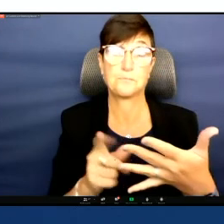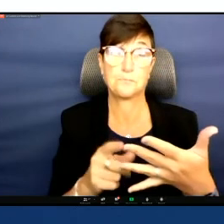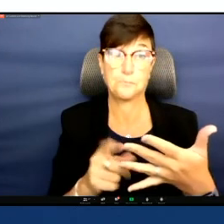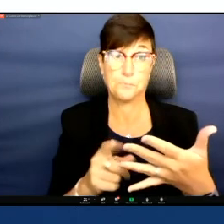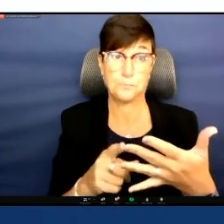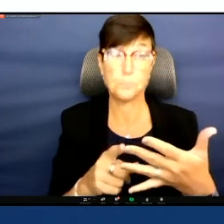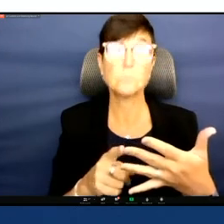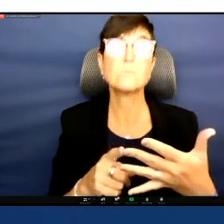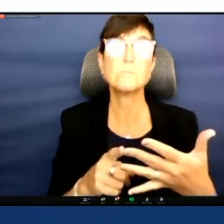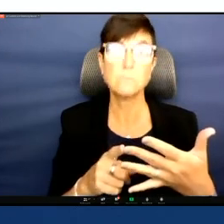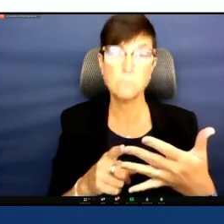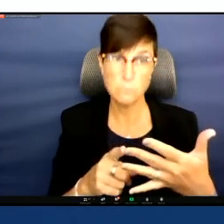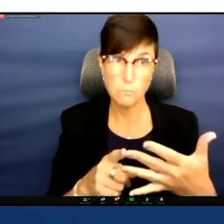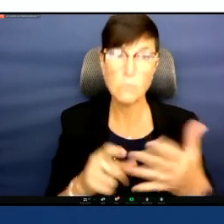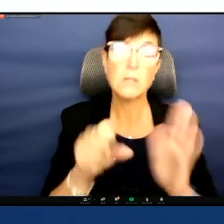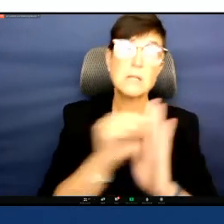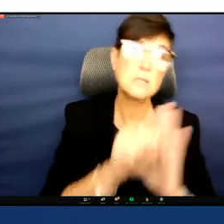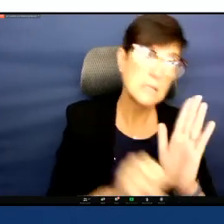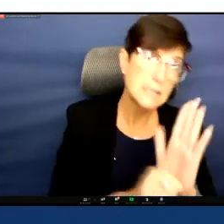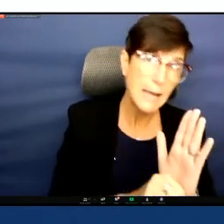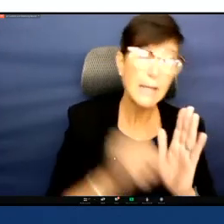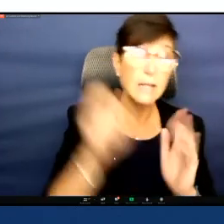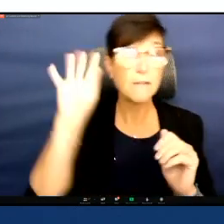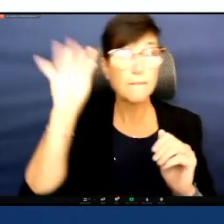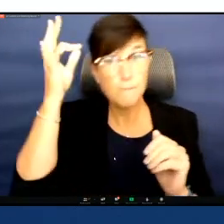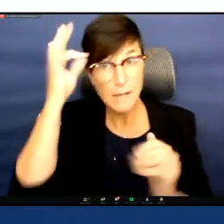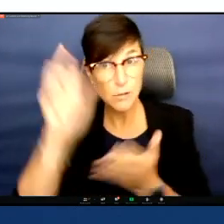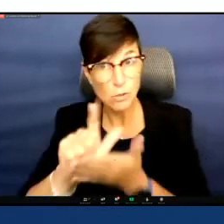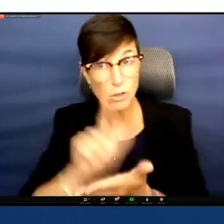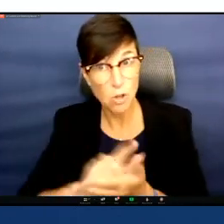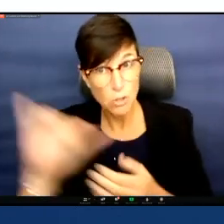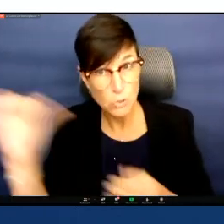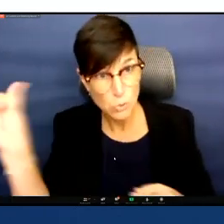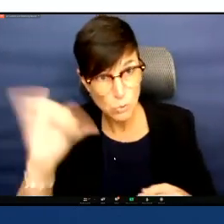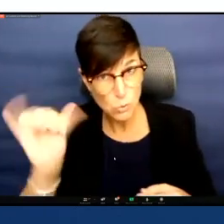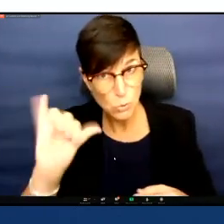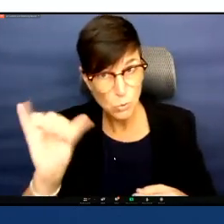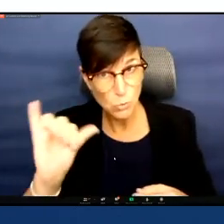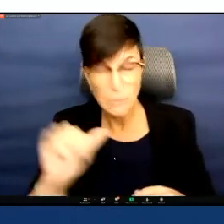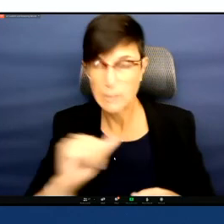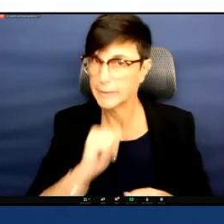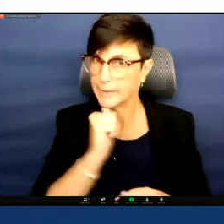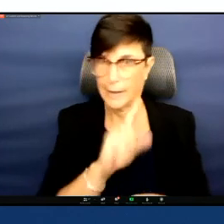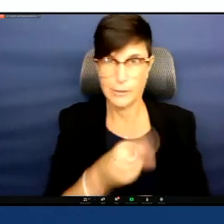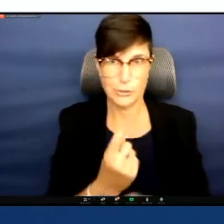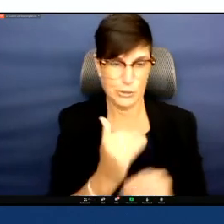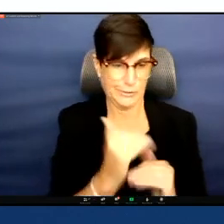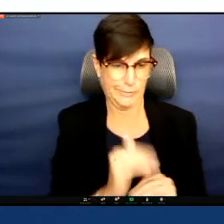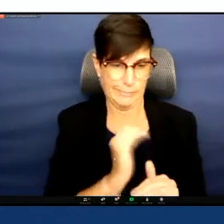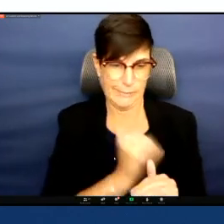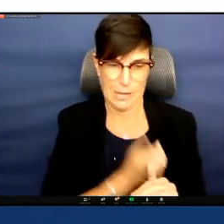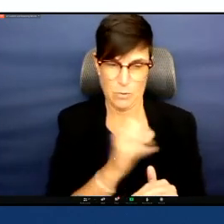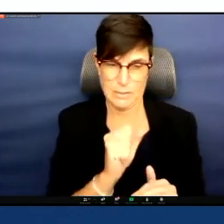there are many other state and federal laws, rules and contract provisions that impacts the county's budget .